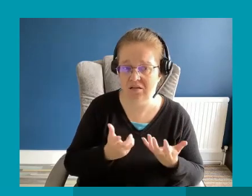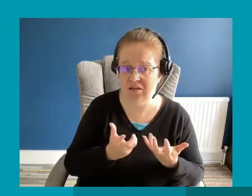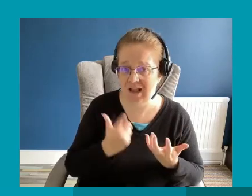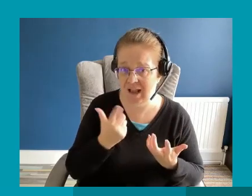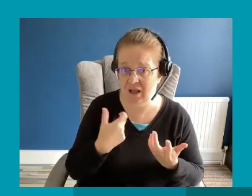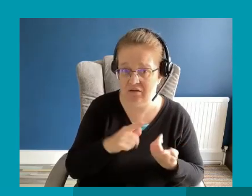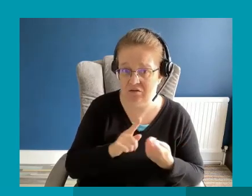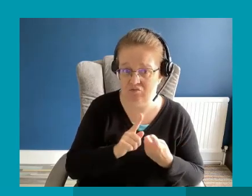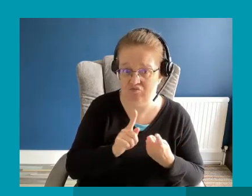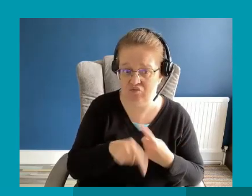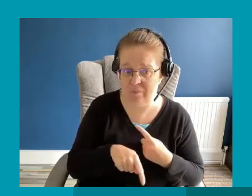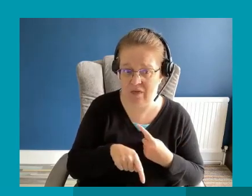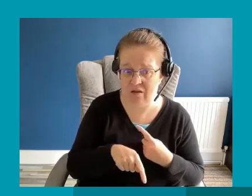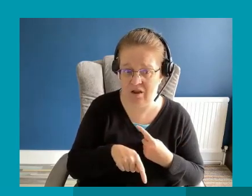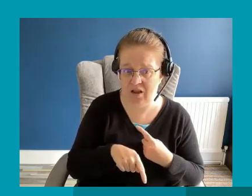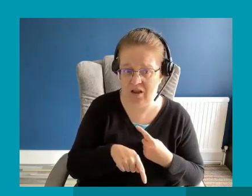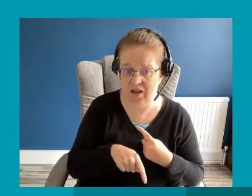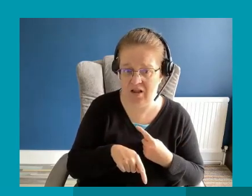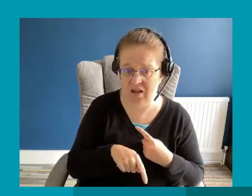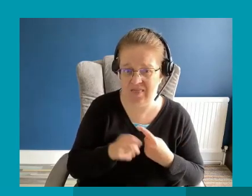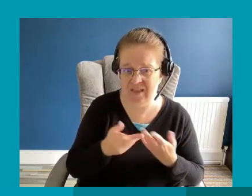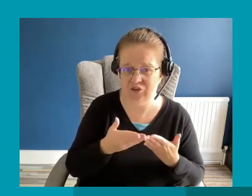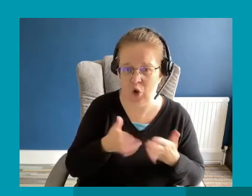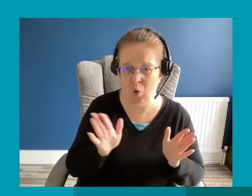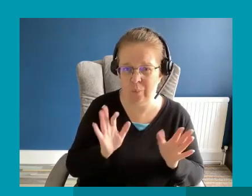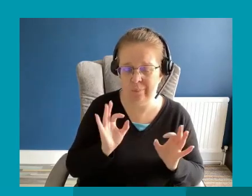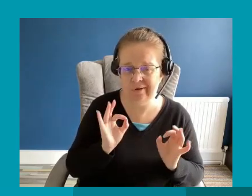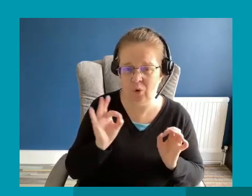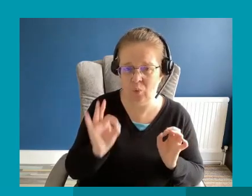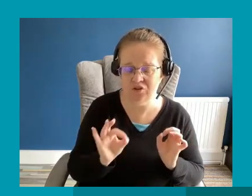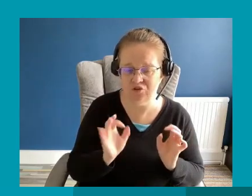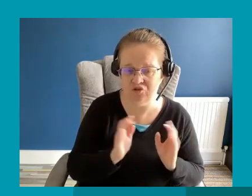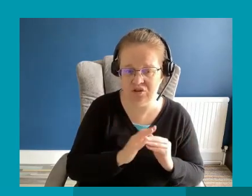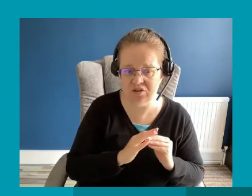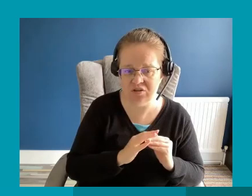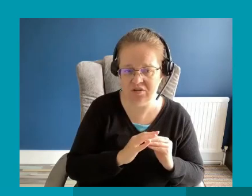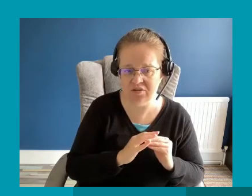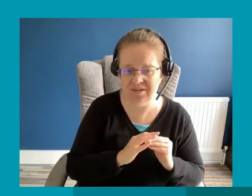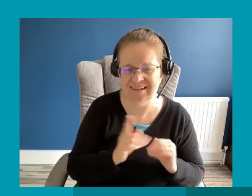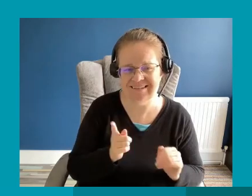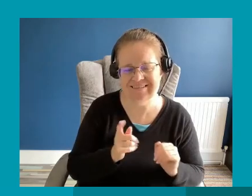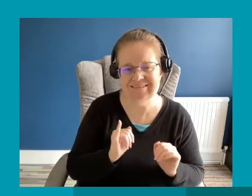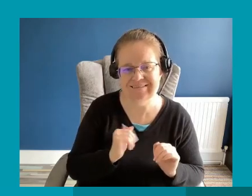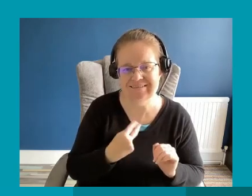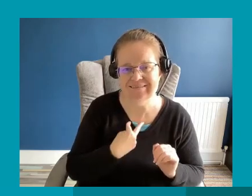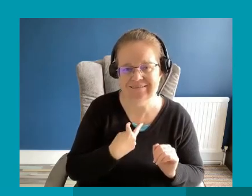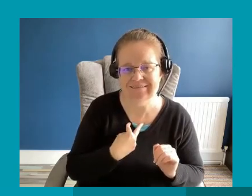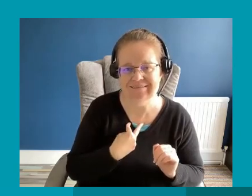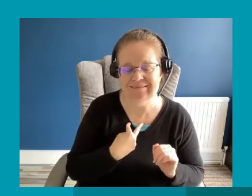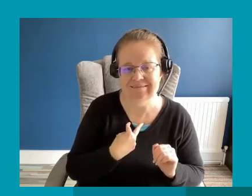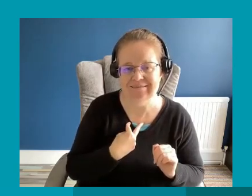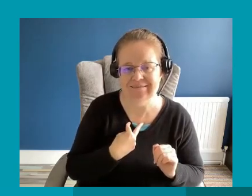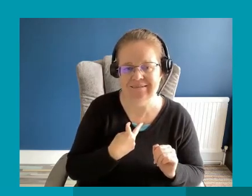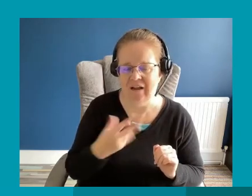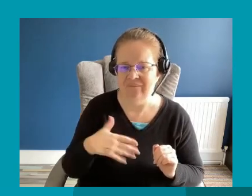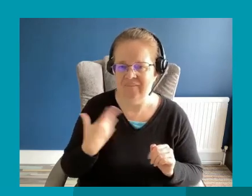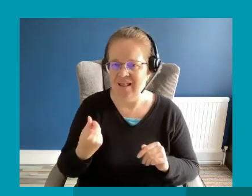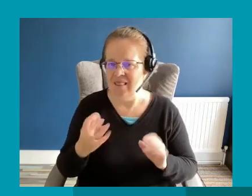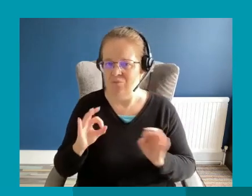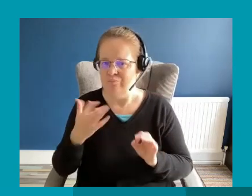I mean, that's that's really open, isn't it? UM, that's disappointing that you felt that you weren't supported.